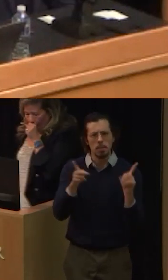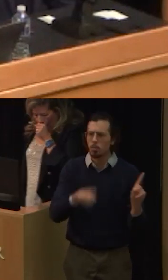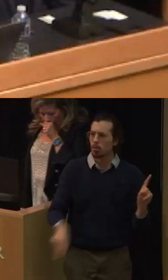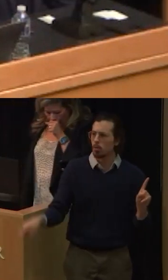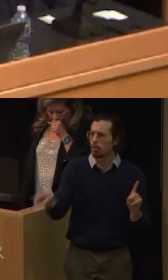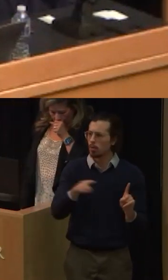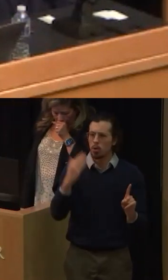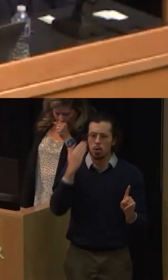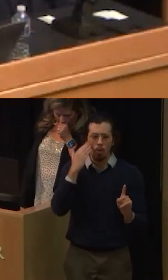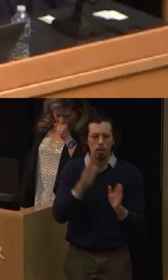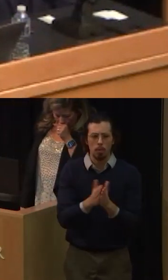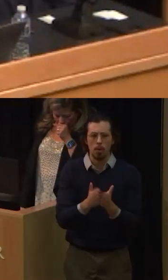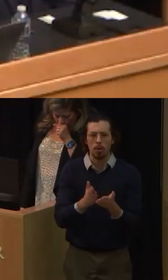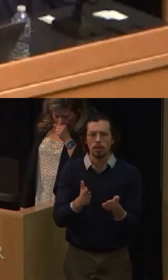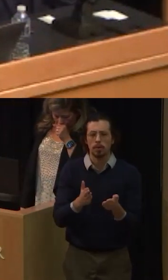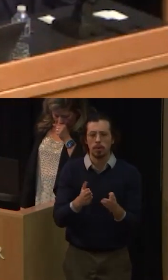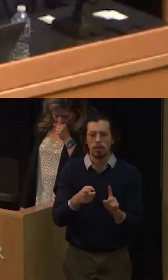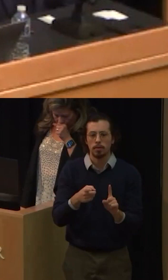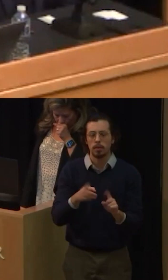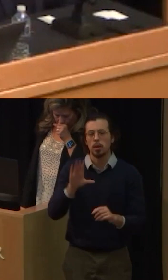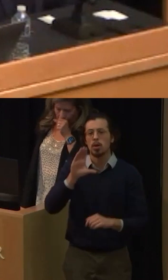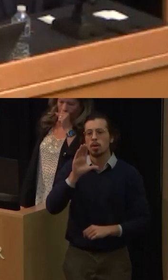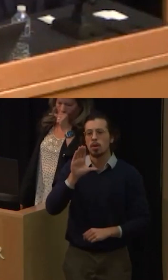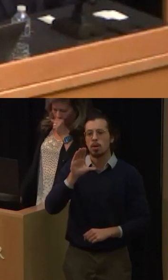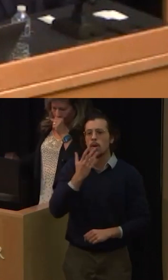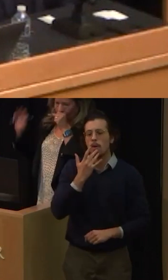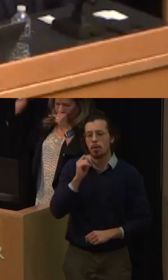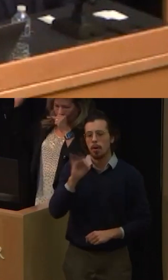with the book by Richard Rothstein, "Color of Law"? Raise your hand.